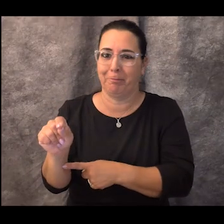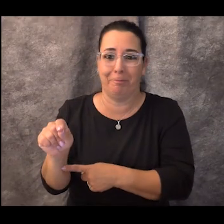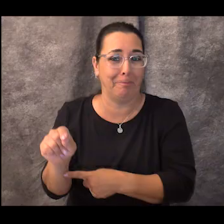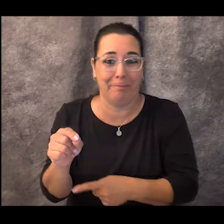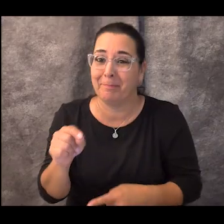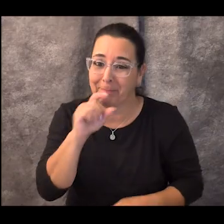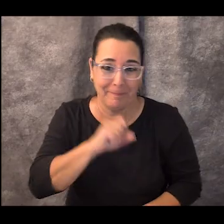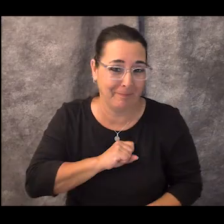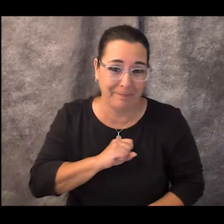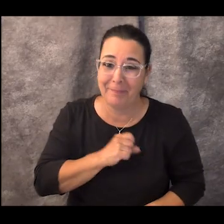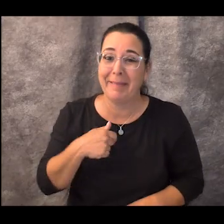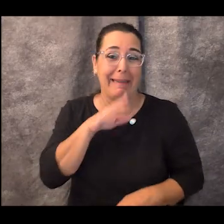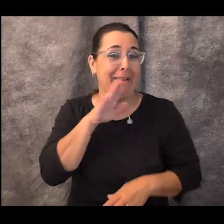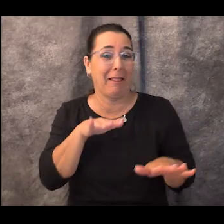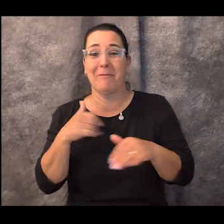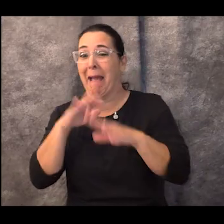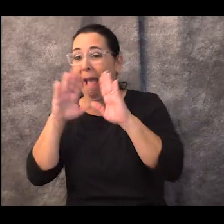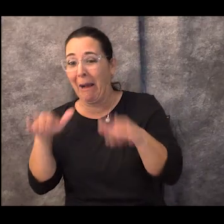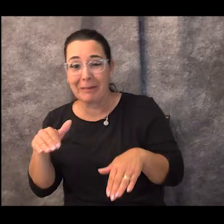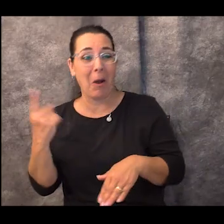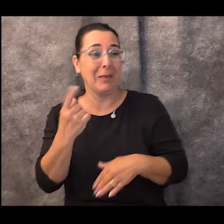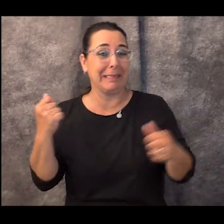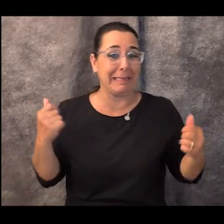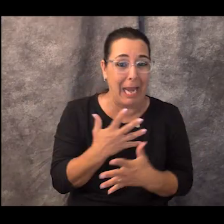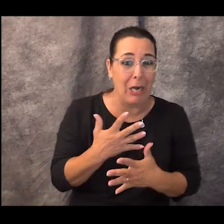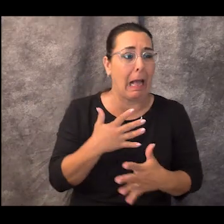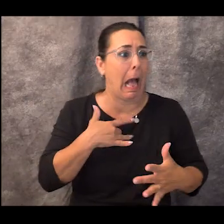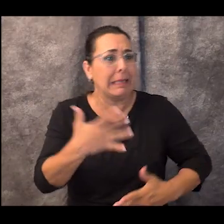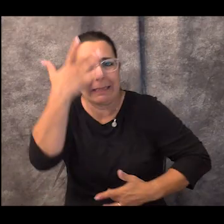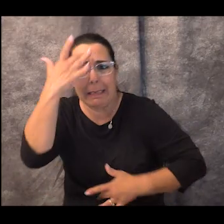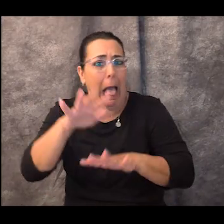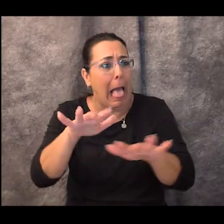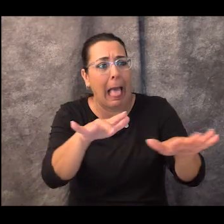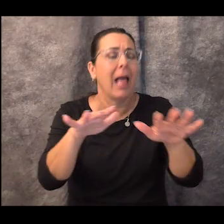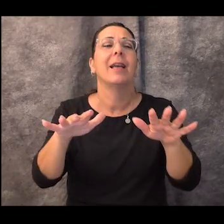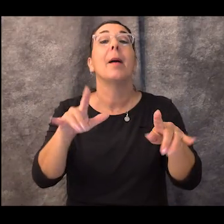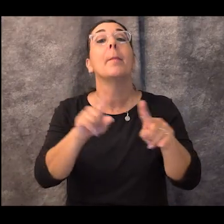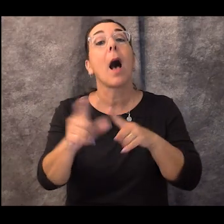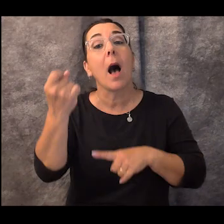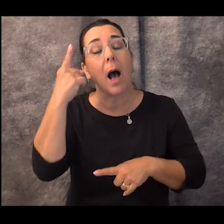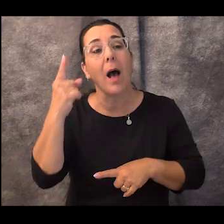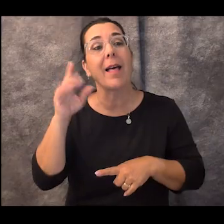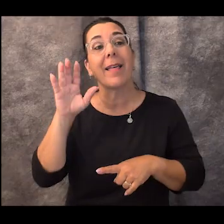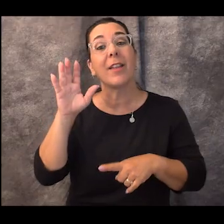and was afraid all the time. But because it was also a presidential election, we had to figure out on the fly,